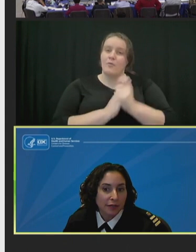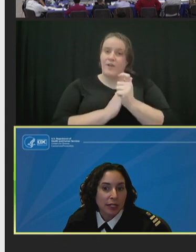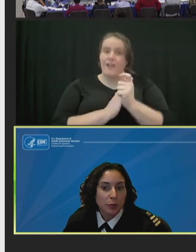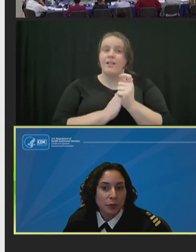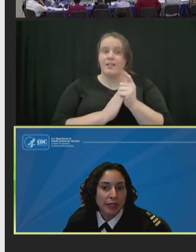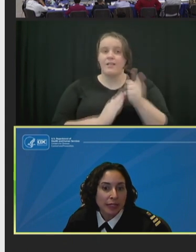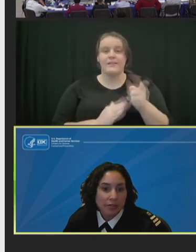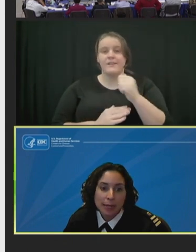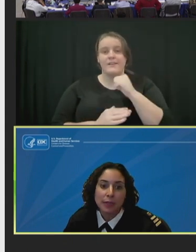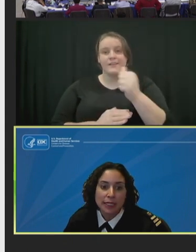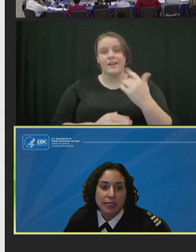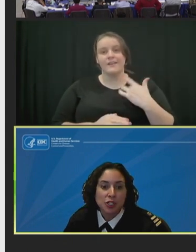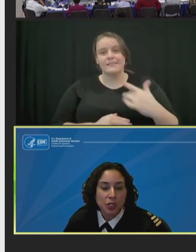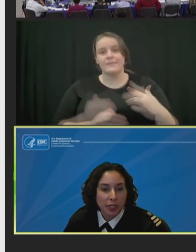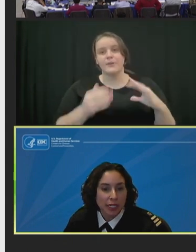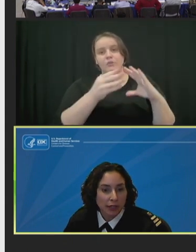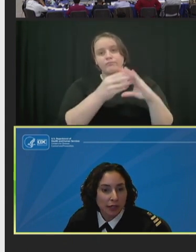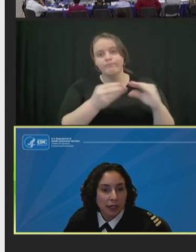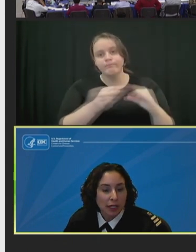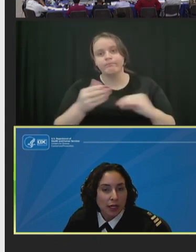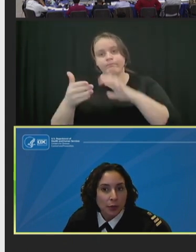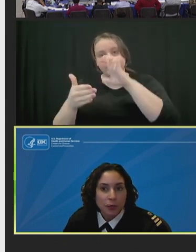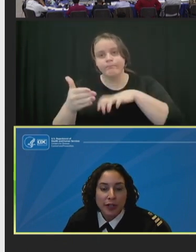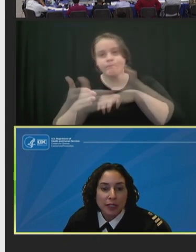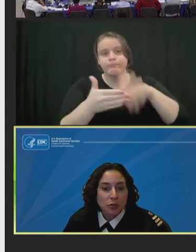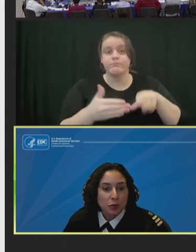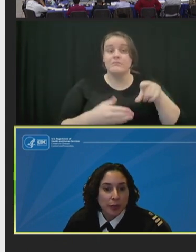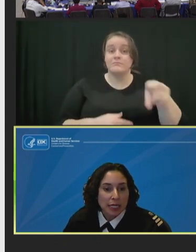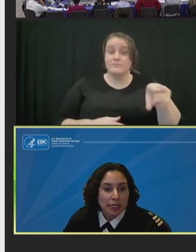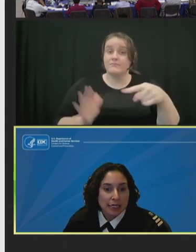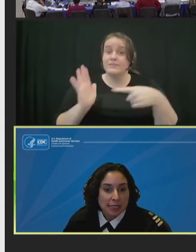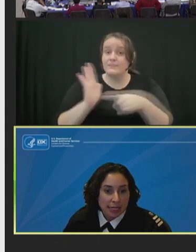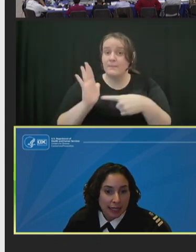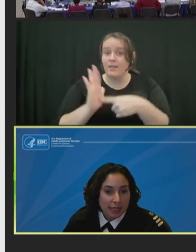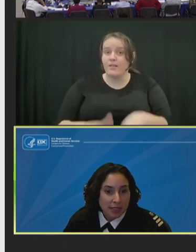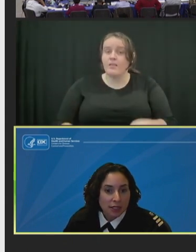and a profile template is shown here. Profiles will be concise,